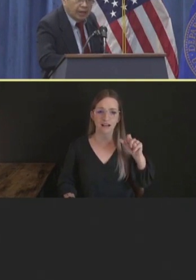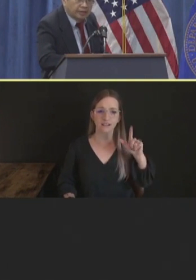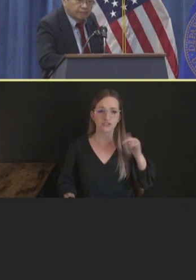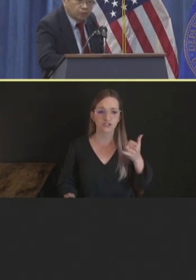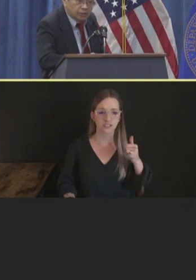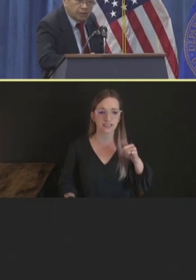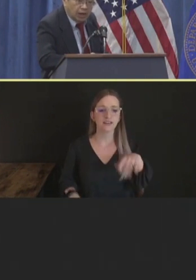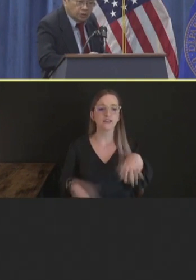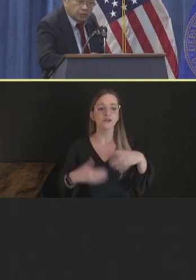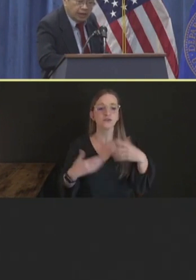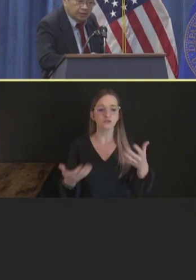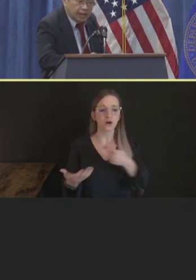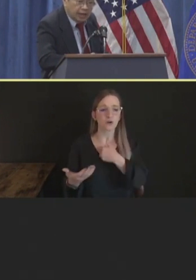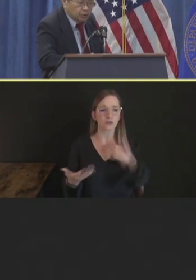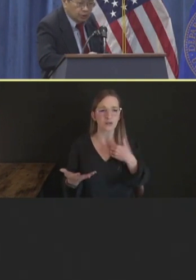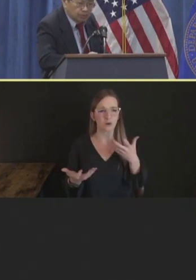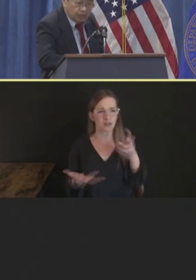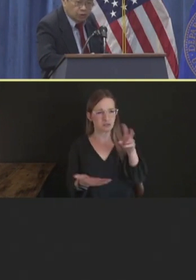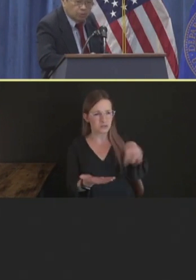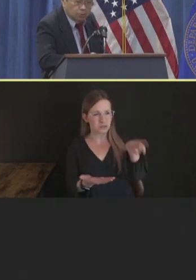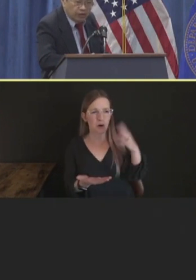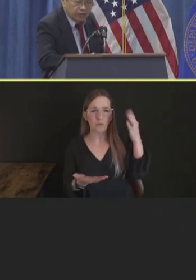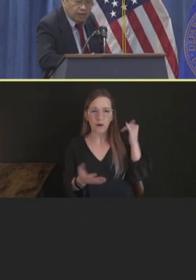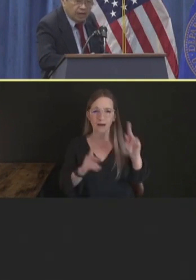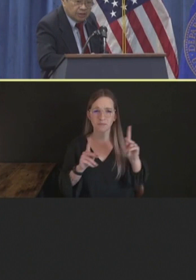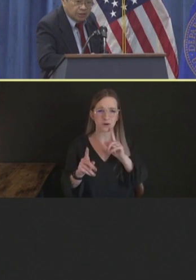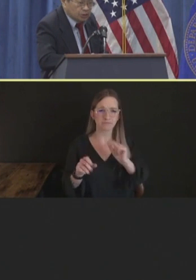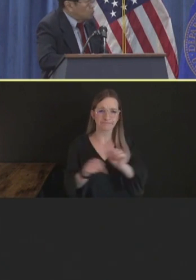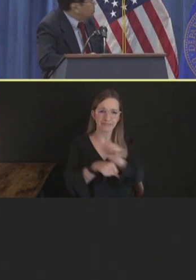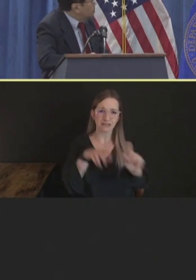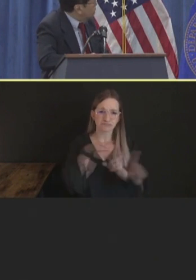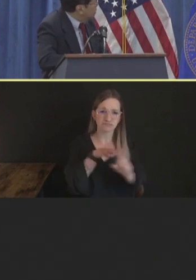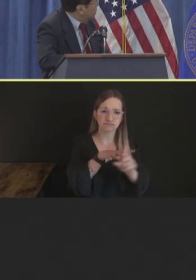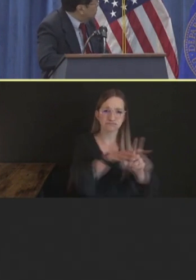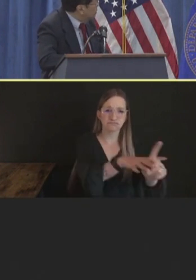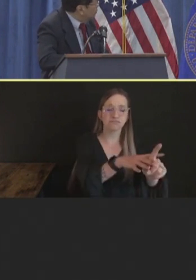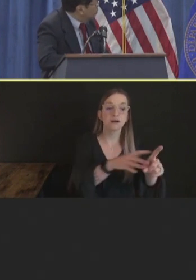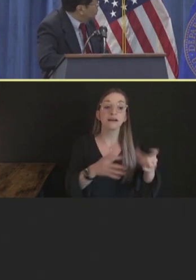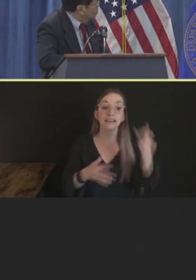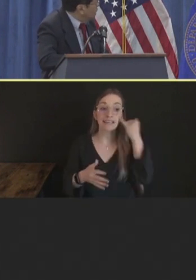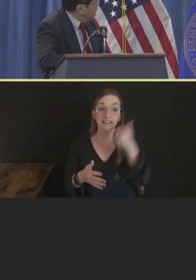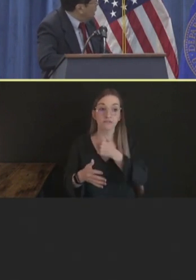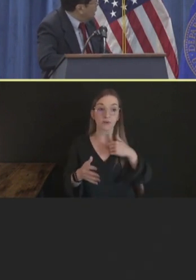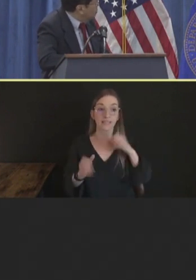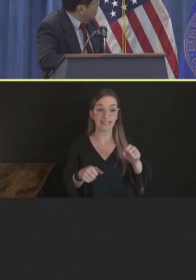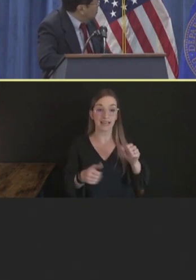And if we could understand that, we could potentially prevent these injuries in the future.